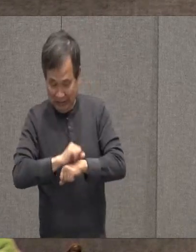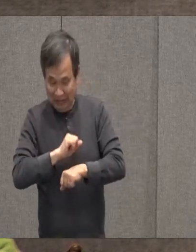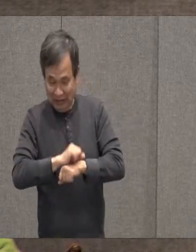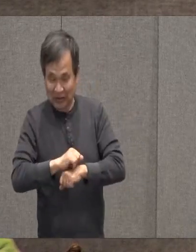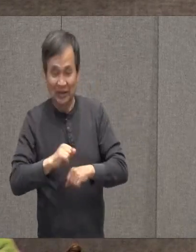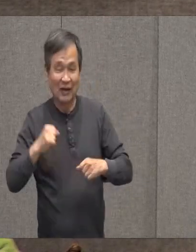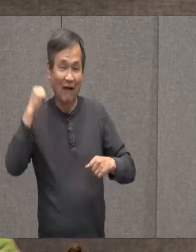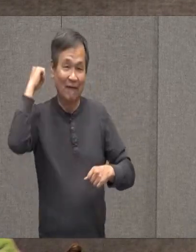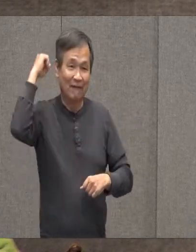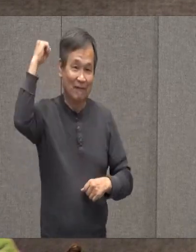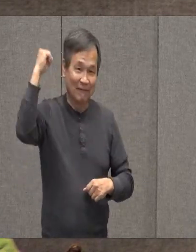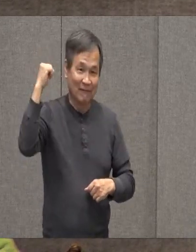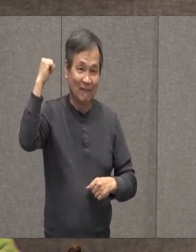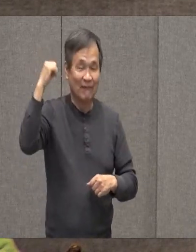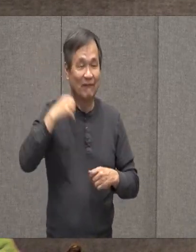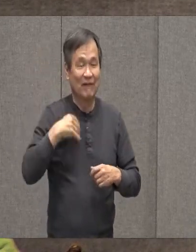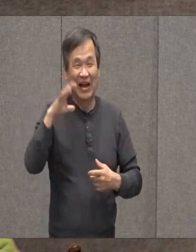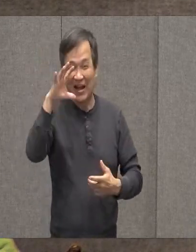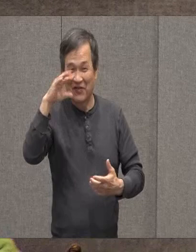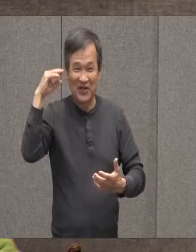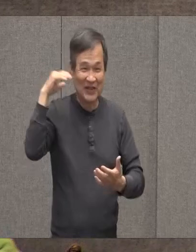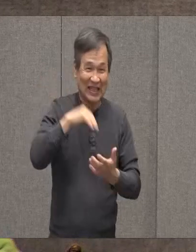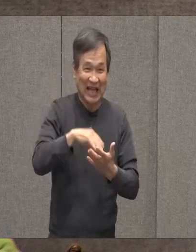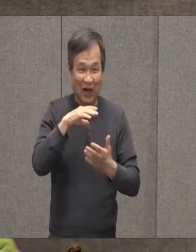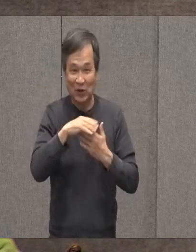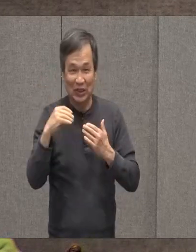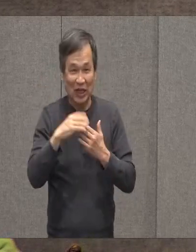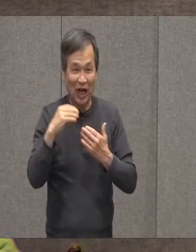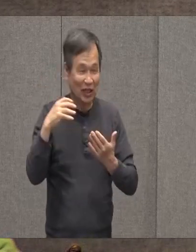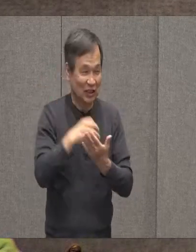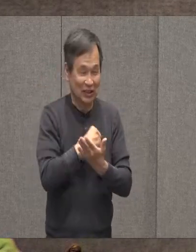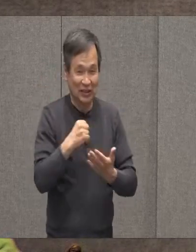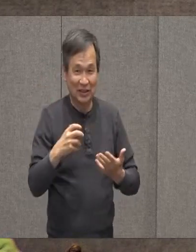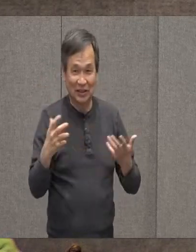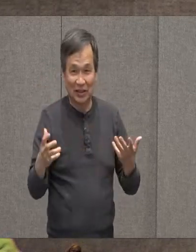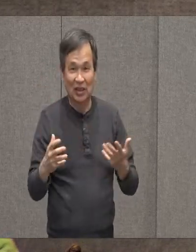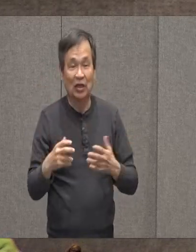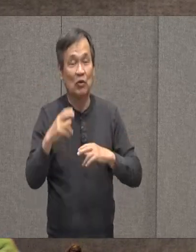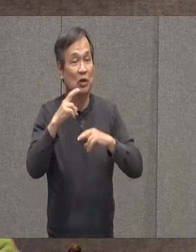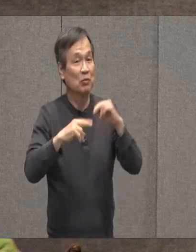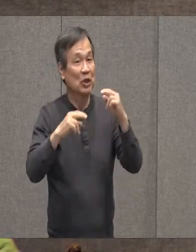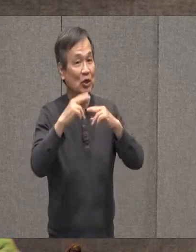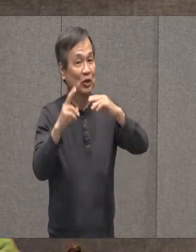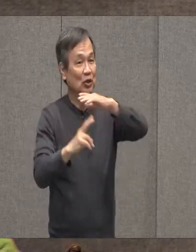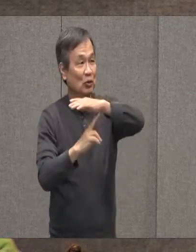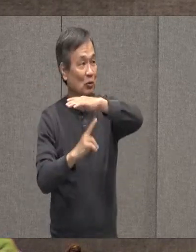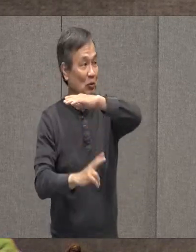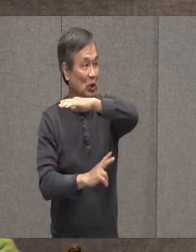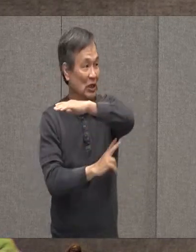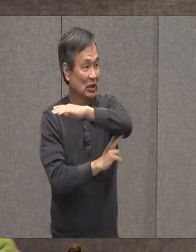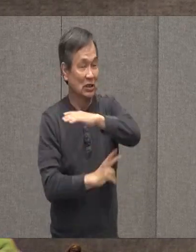Now we've earned fifty thousand dollars by building a bridge, and we've just read about